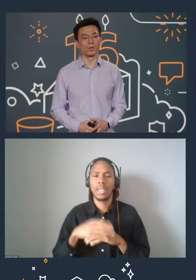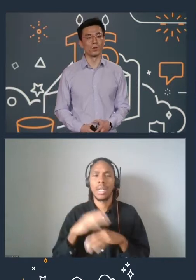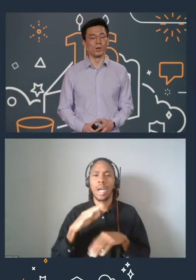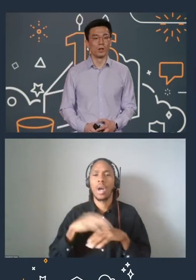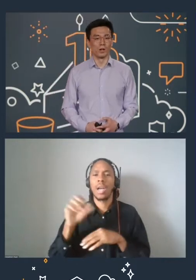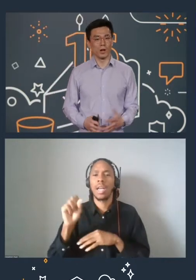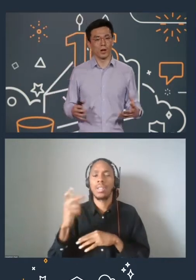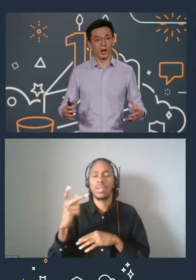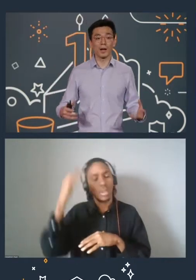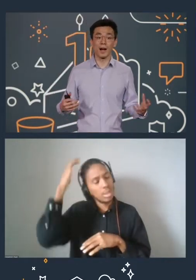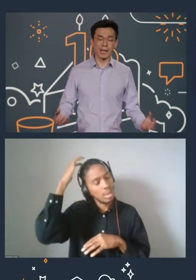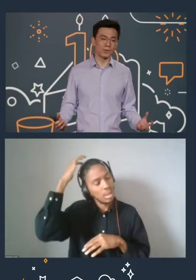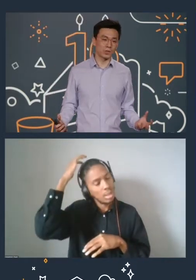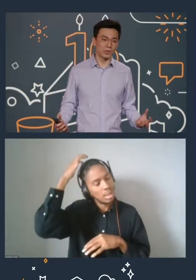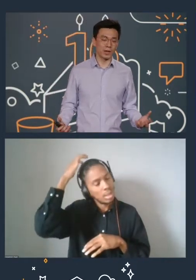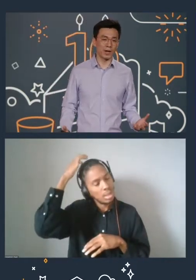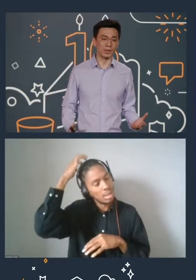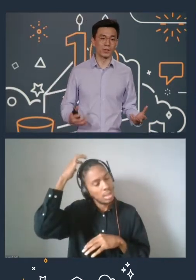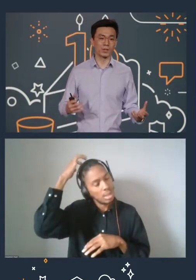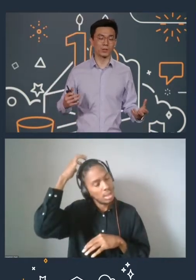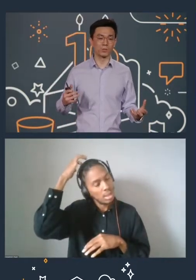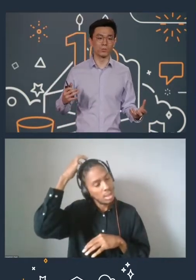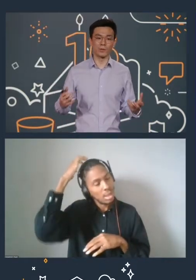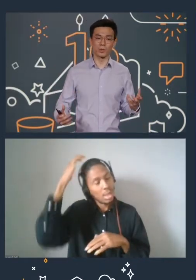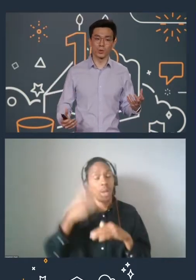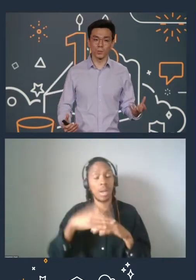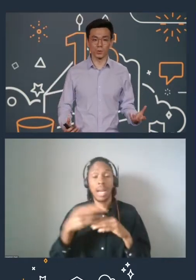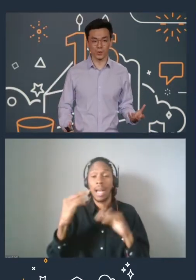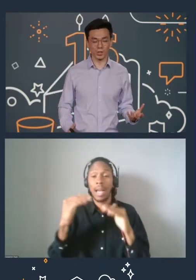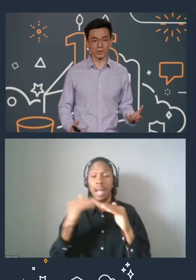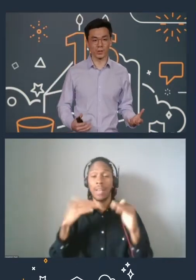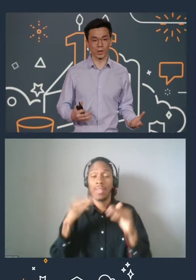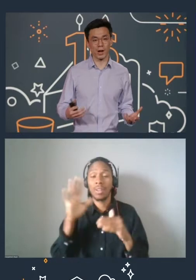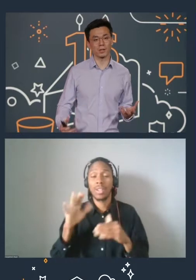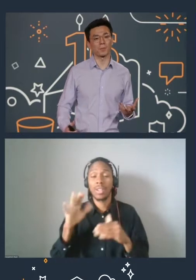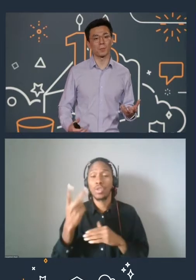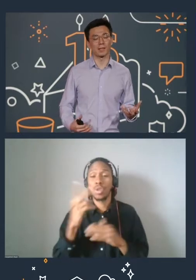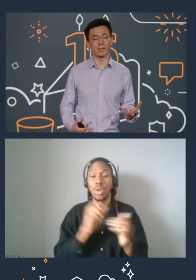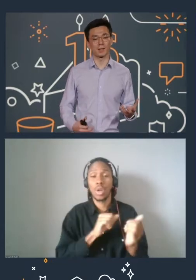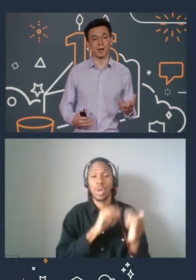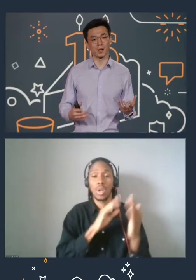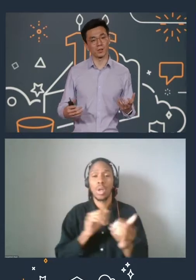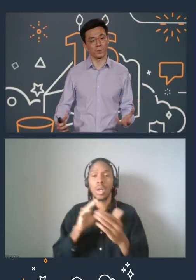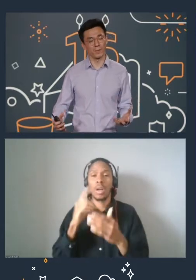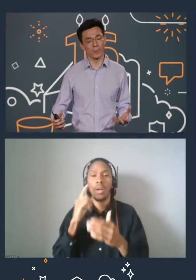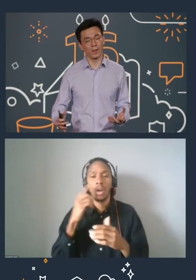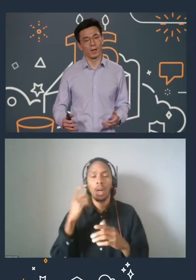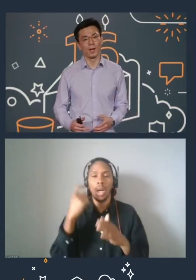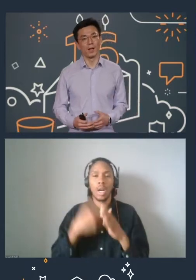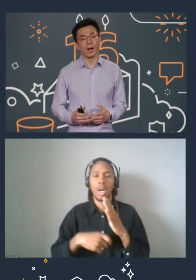So on a high level, there's roughly two approaches for cost optimization on S3.